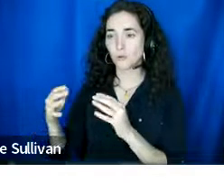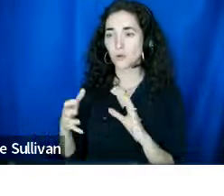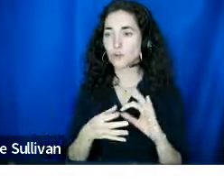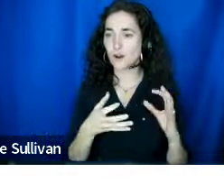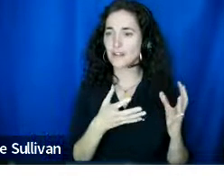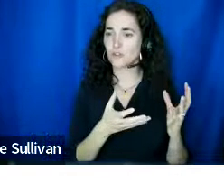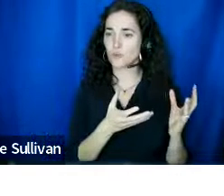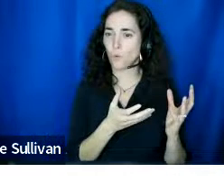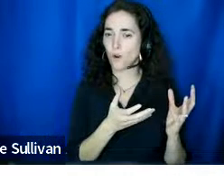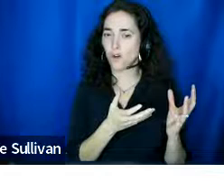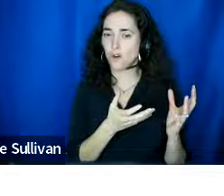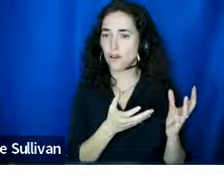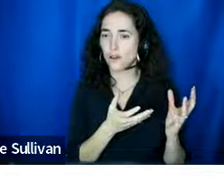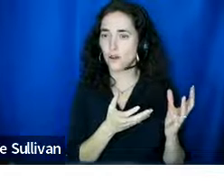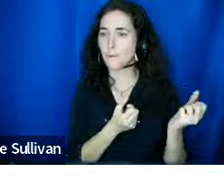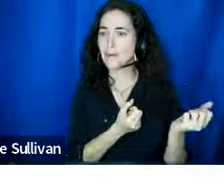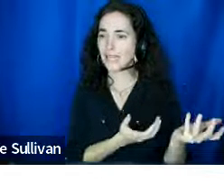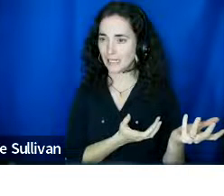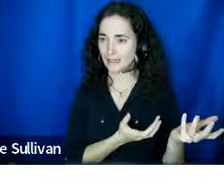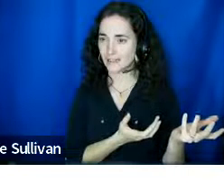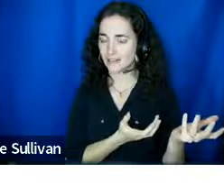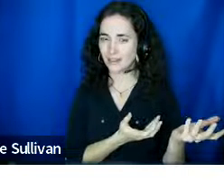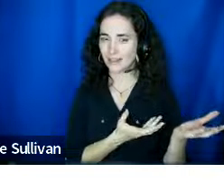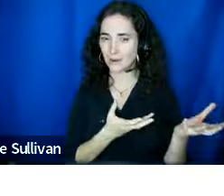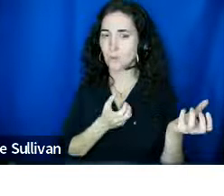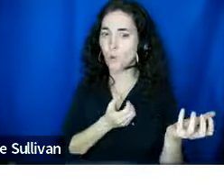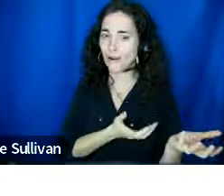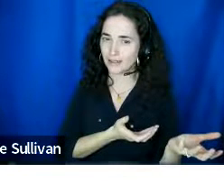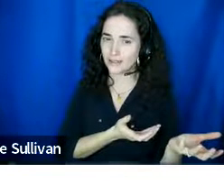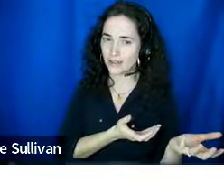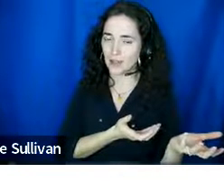So those phrases were meaningless, they were pointless.